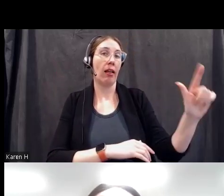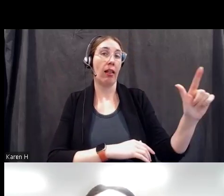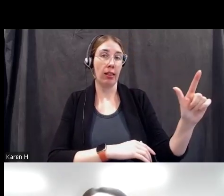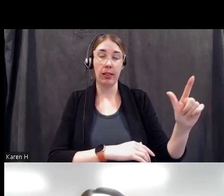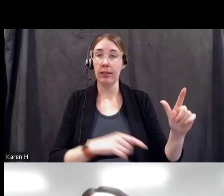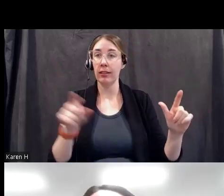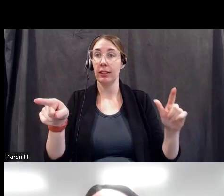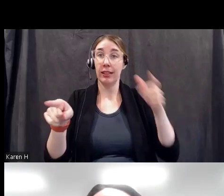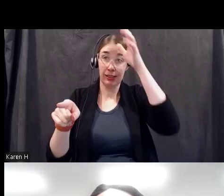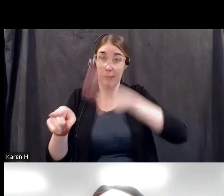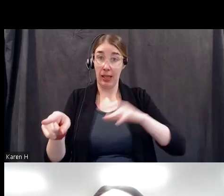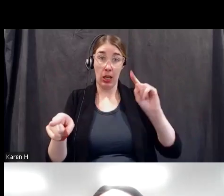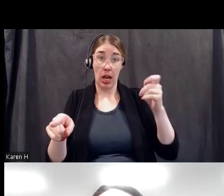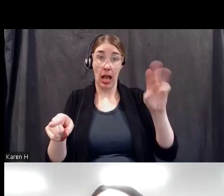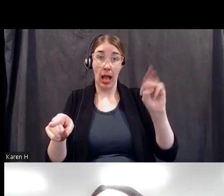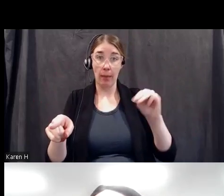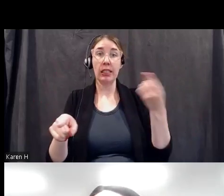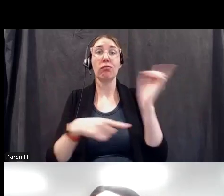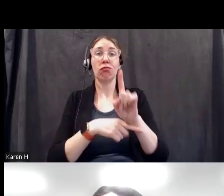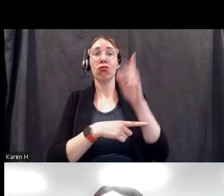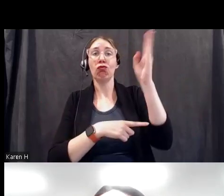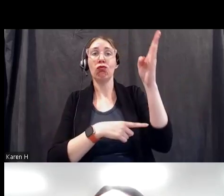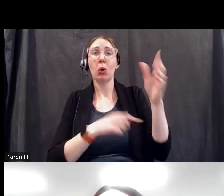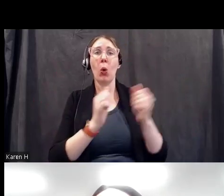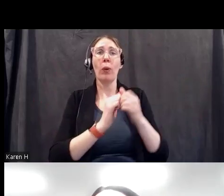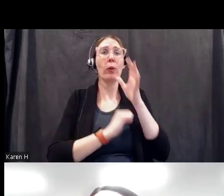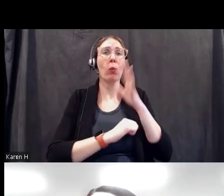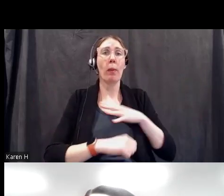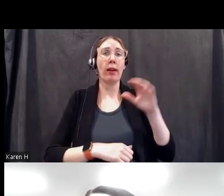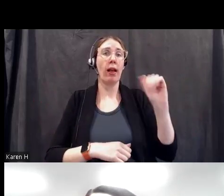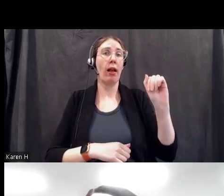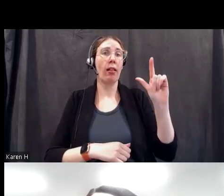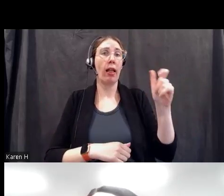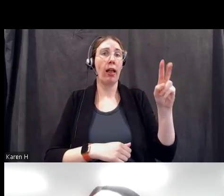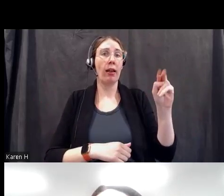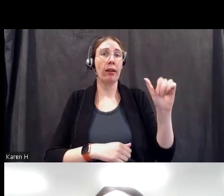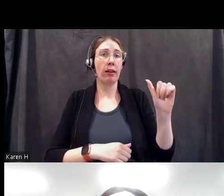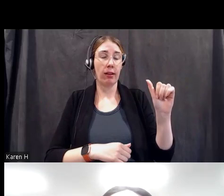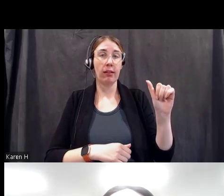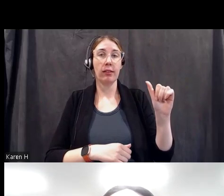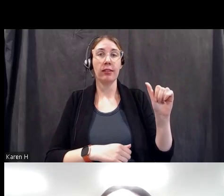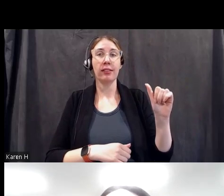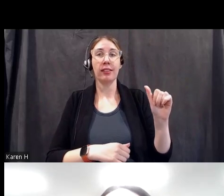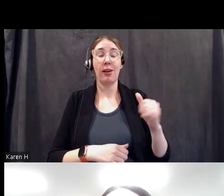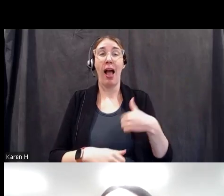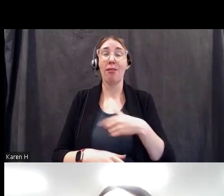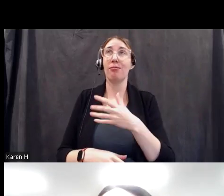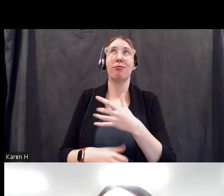He did a presentation not too long ago at WisTech and it was one of my favorites so we were able to